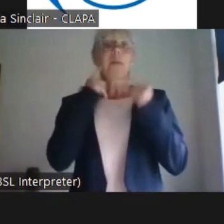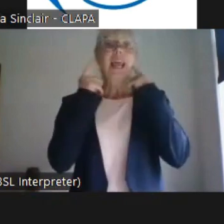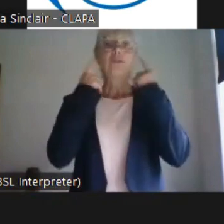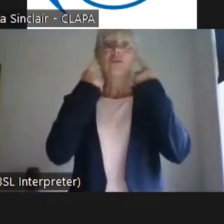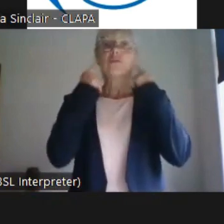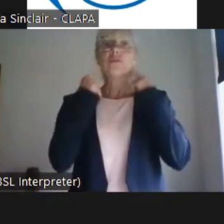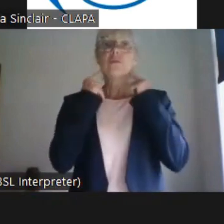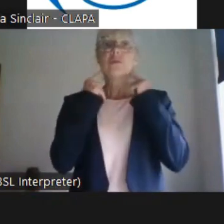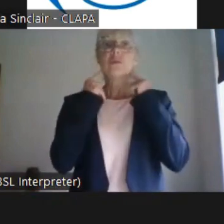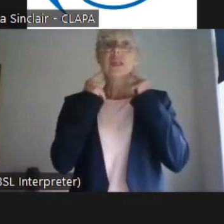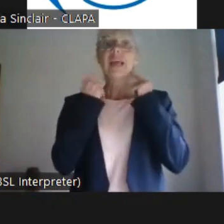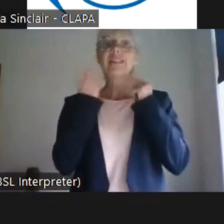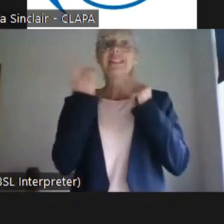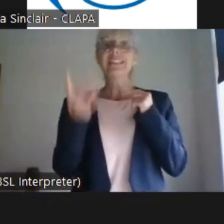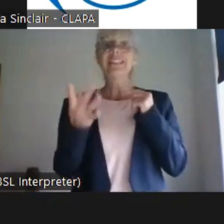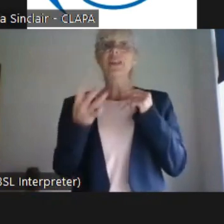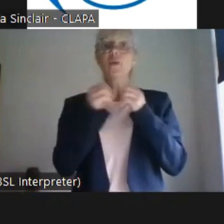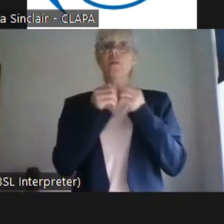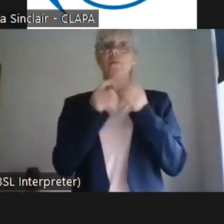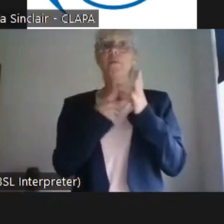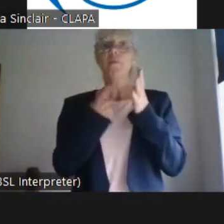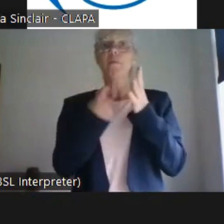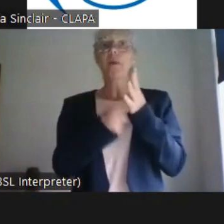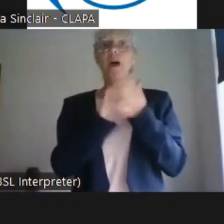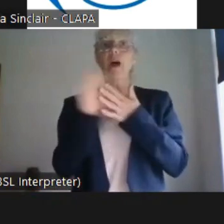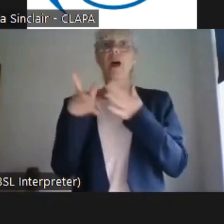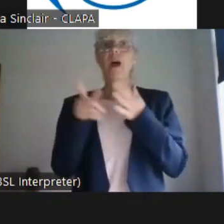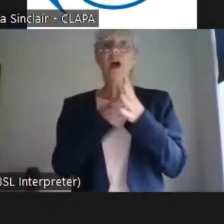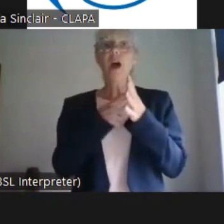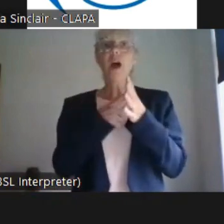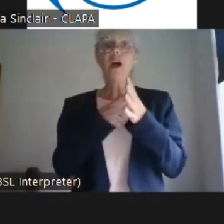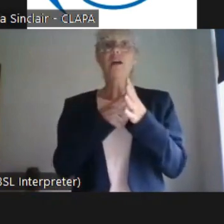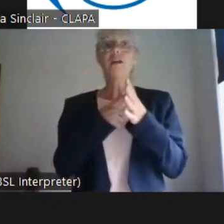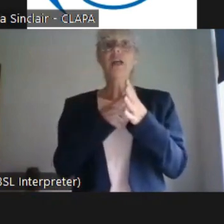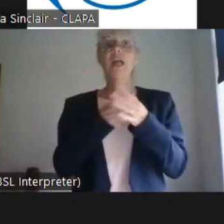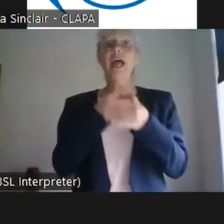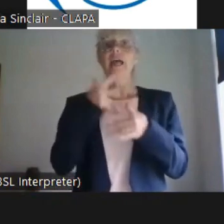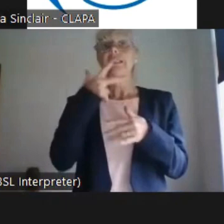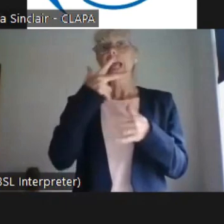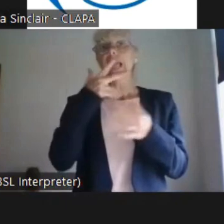months and child is currently two years and eight months understanding is brilliant but